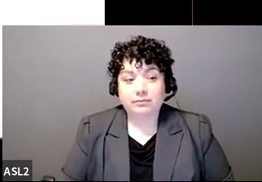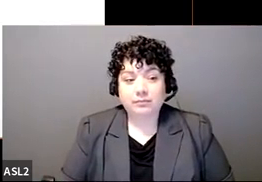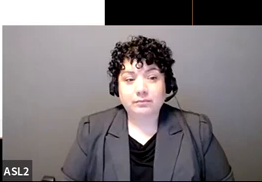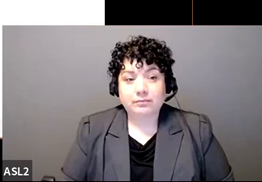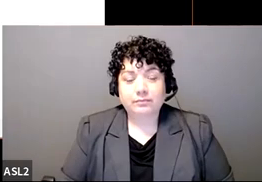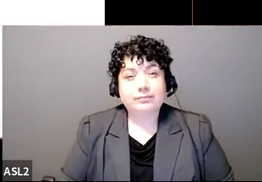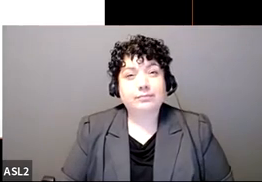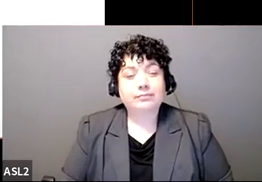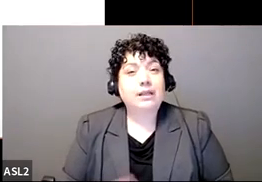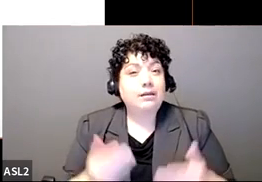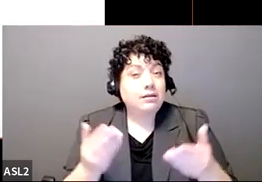now I’d like to move on to our